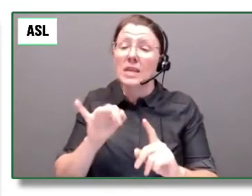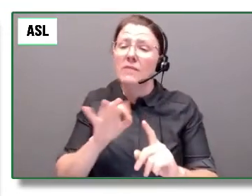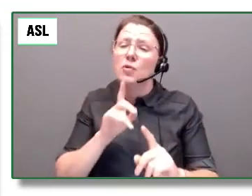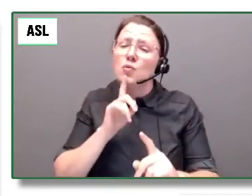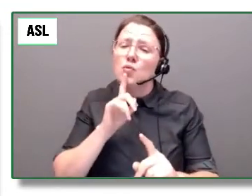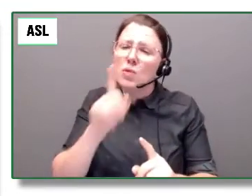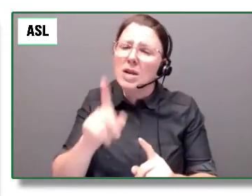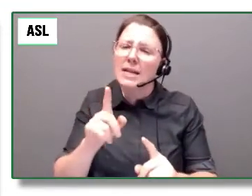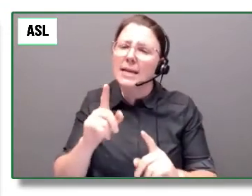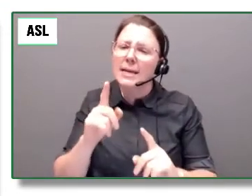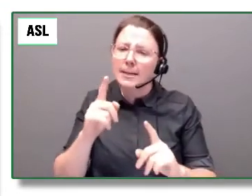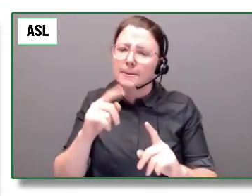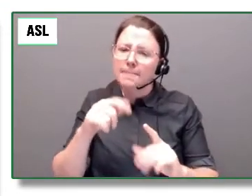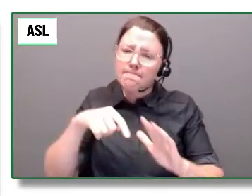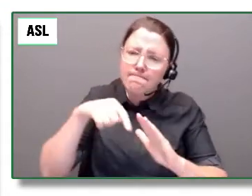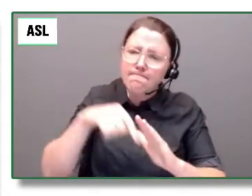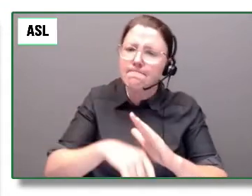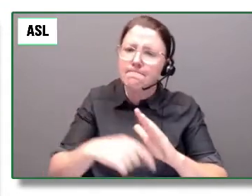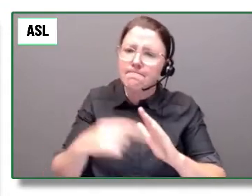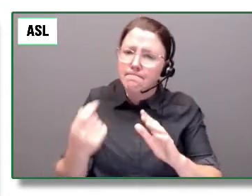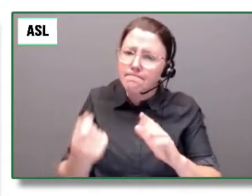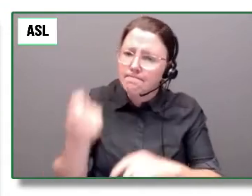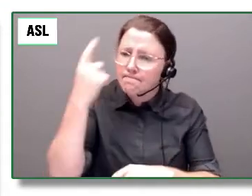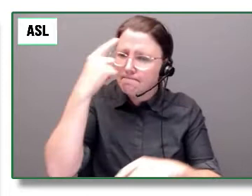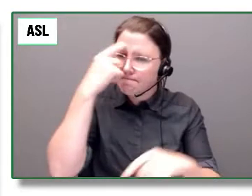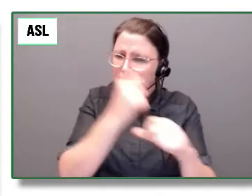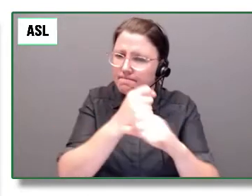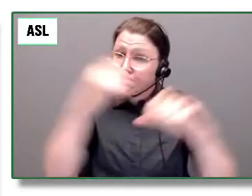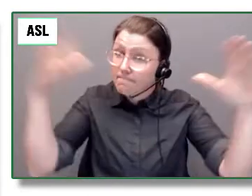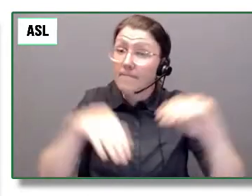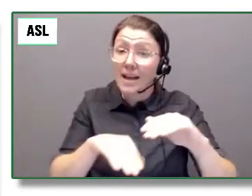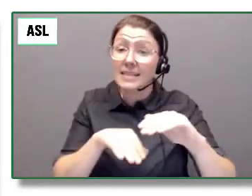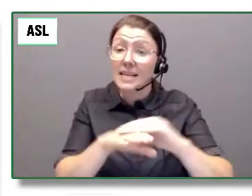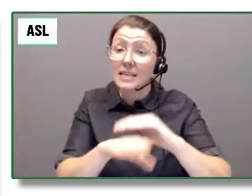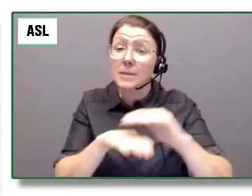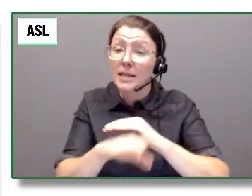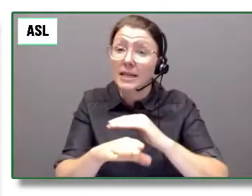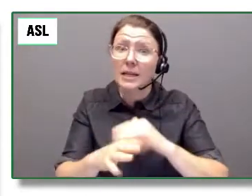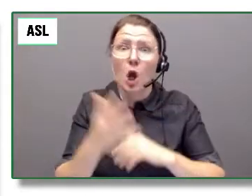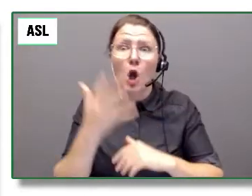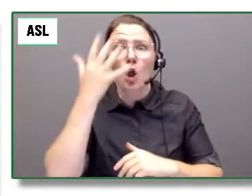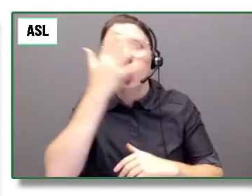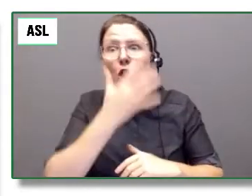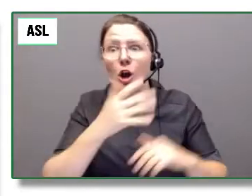shows up and manifests for people in so many different ways.